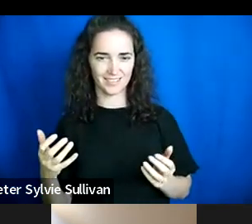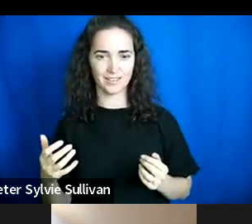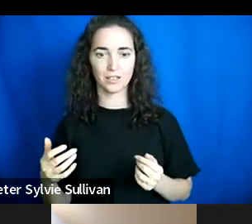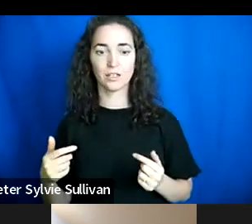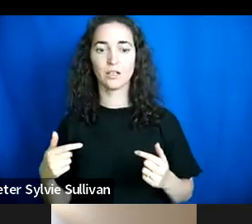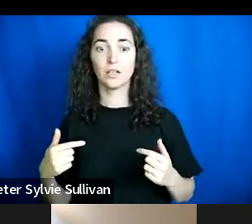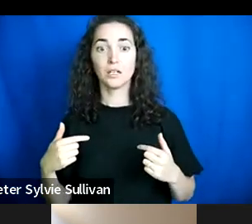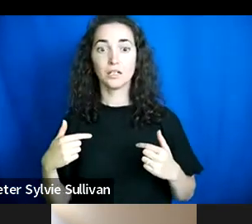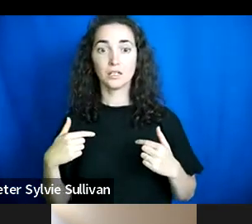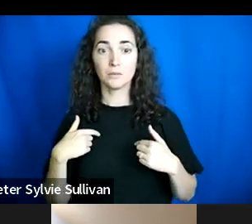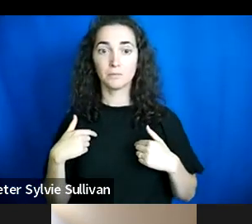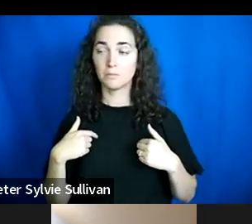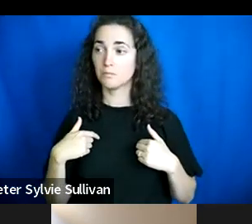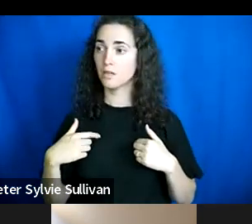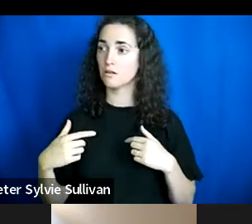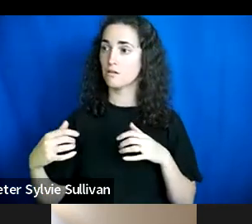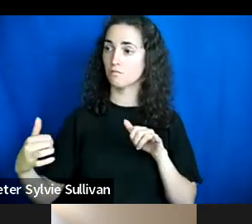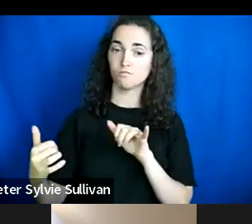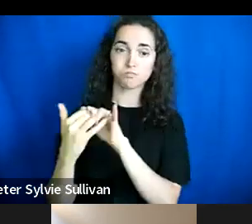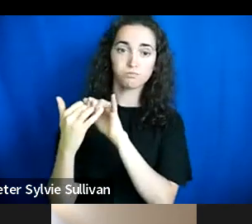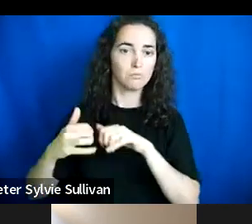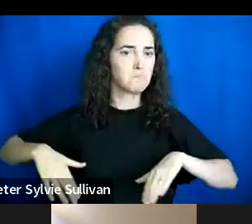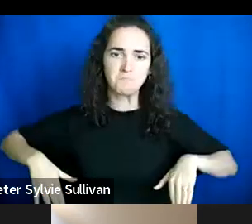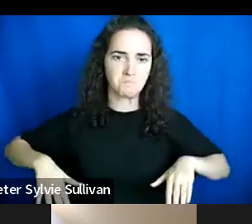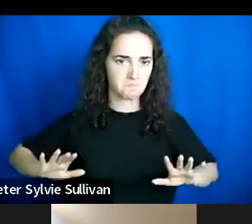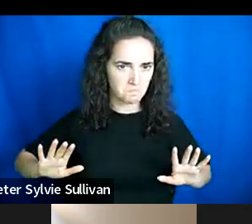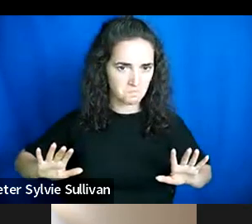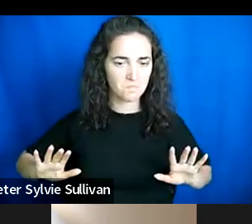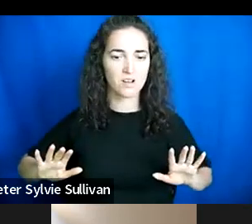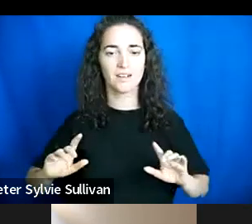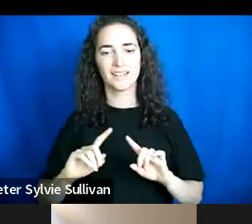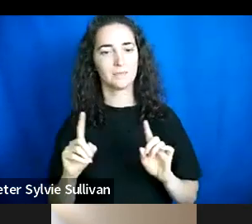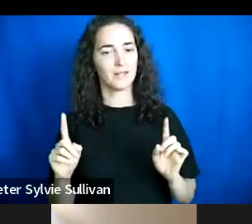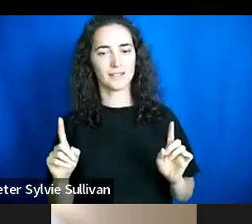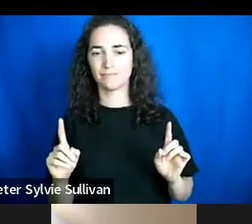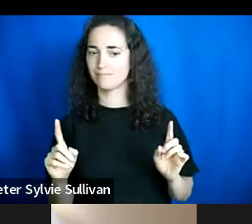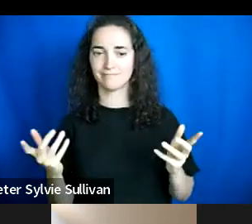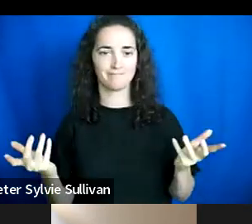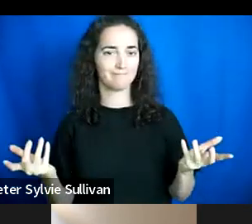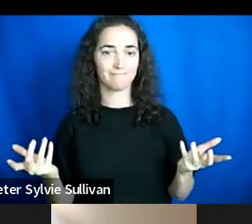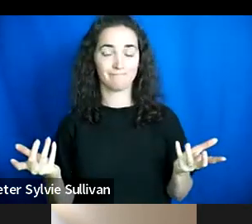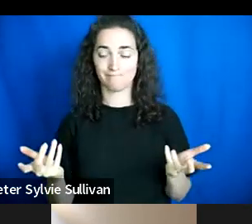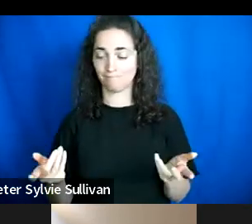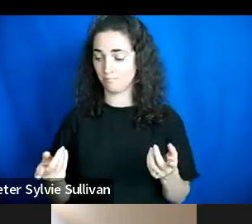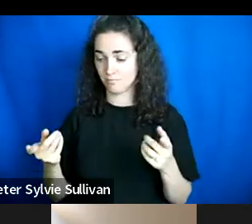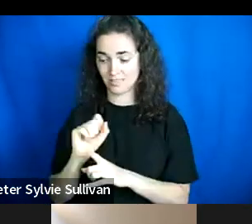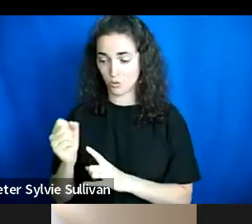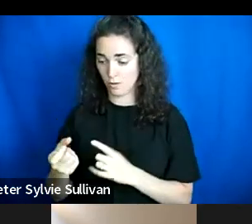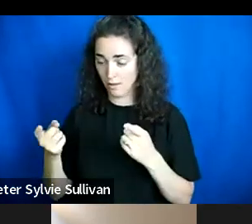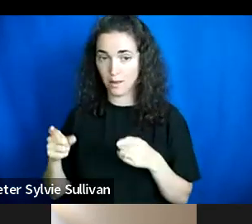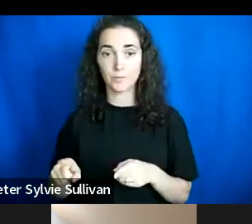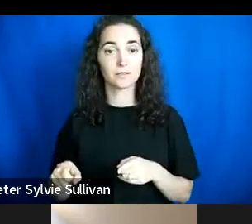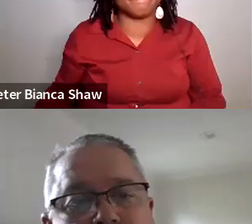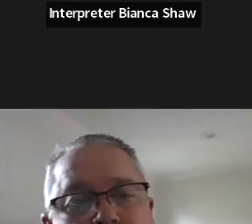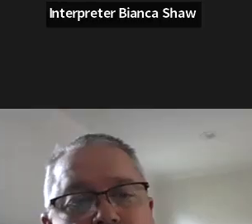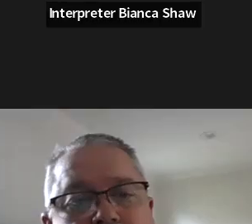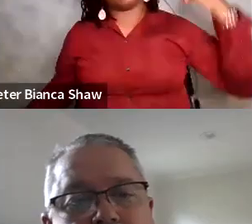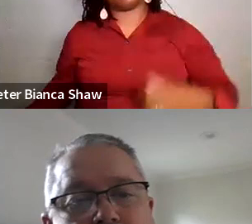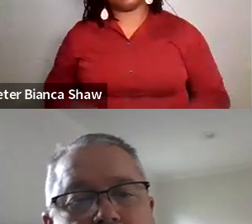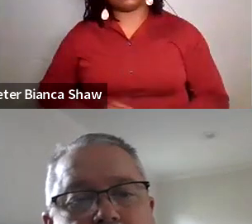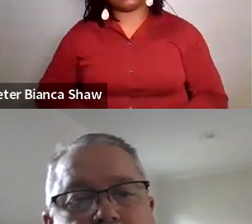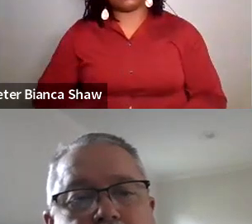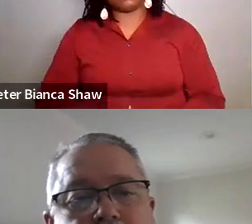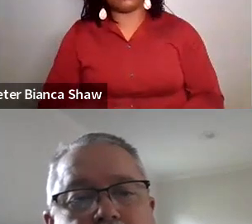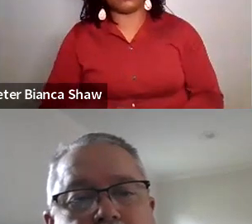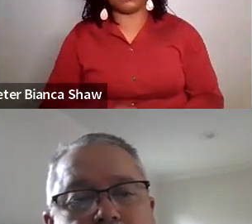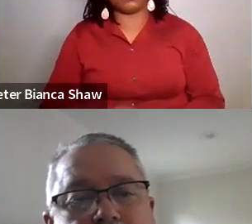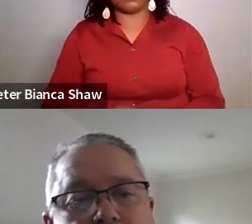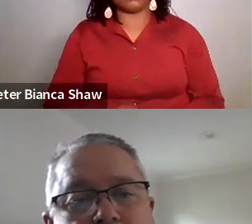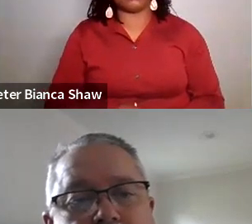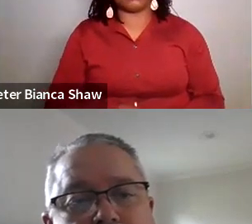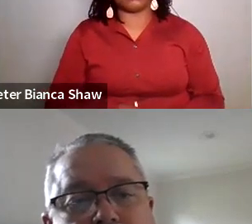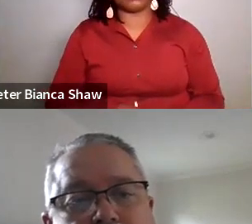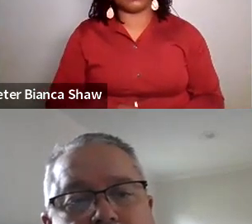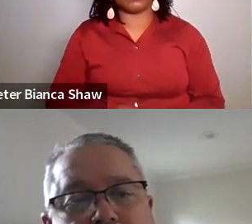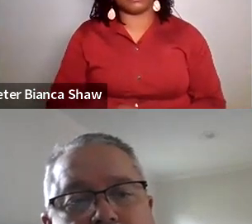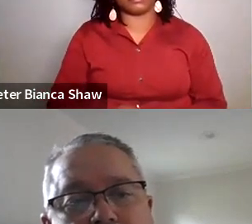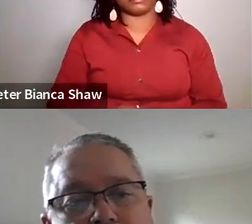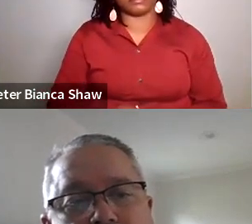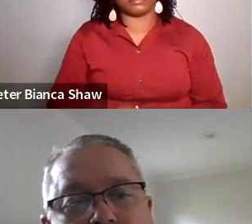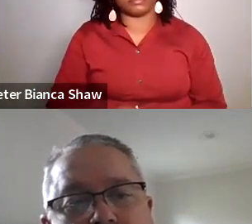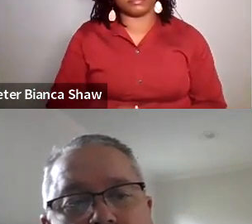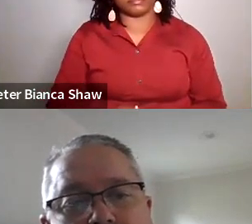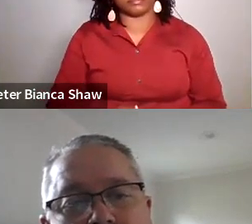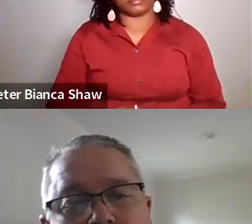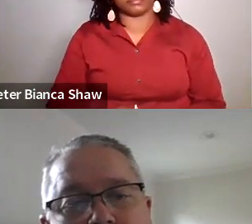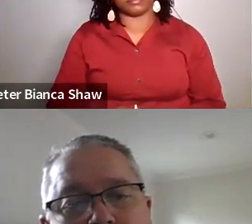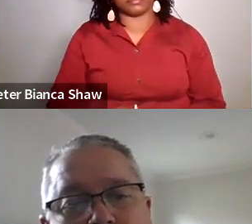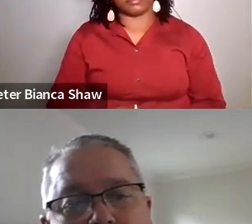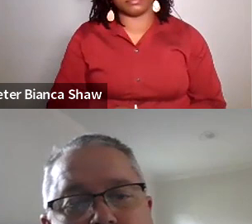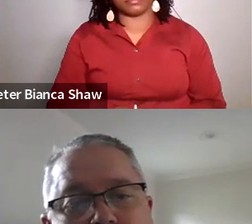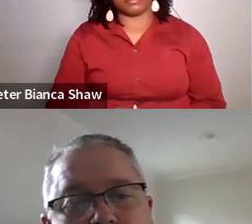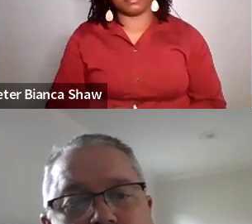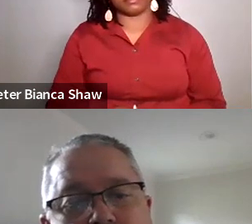I had to confront anybody but you know it it's just the cars that we've been dealt, and and I think that's a huge part of this is just being able to have that understanding for other parents thank